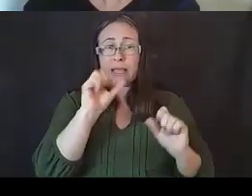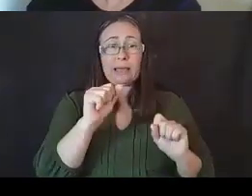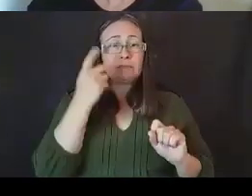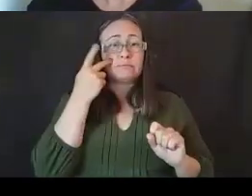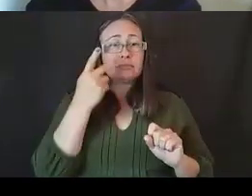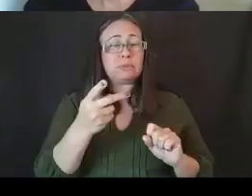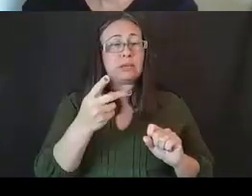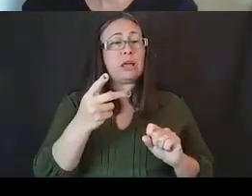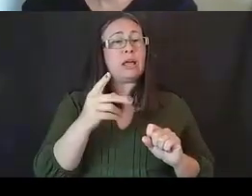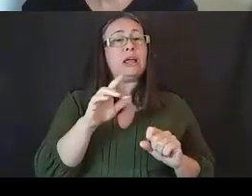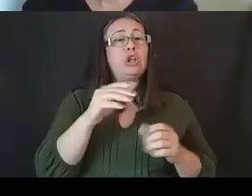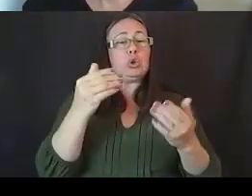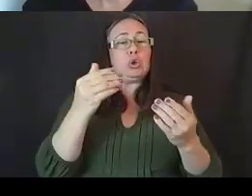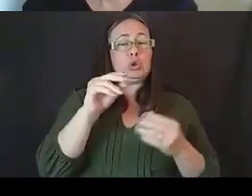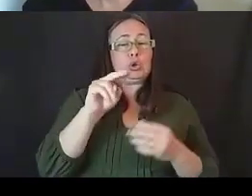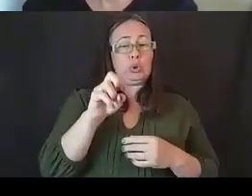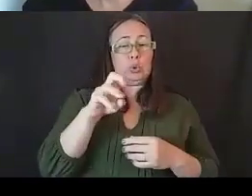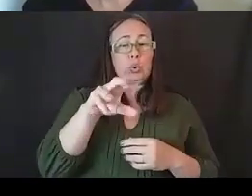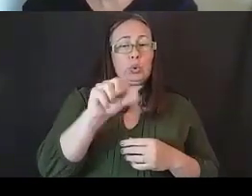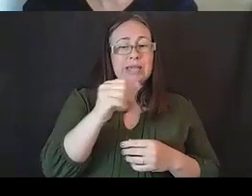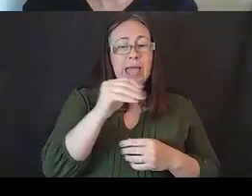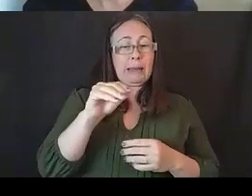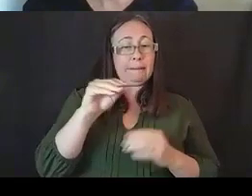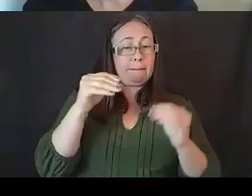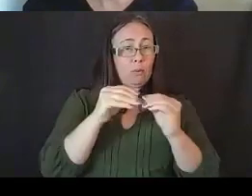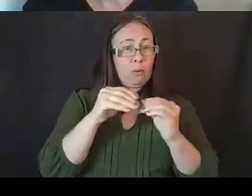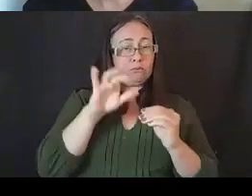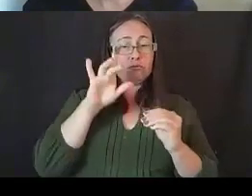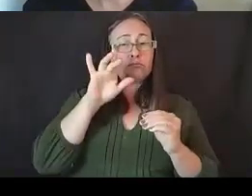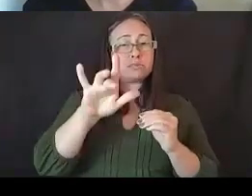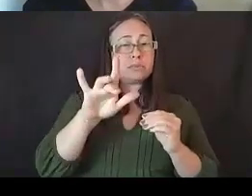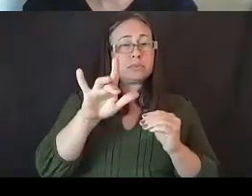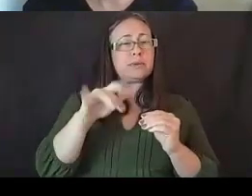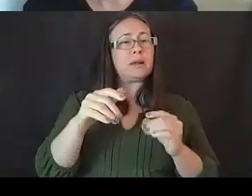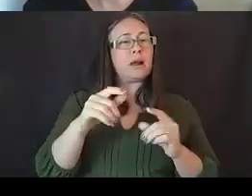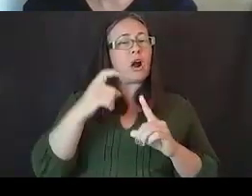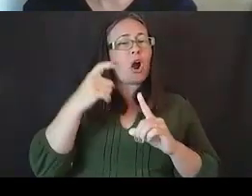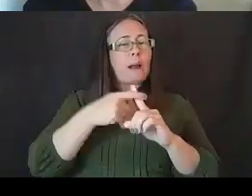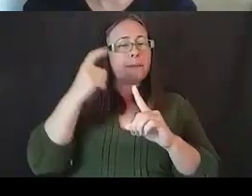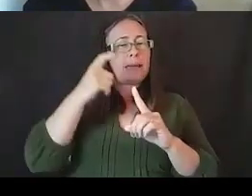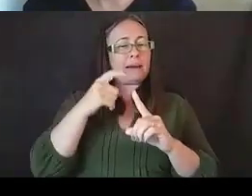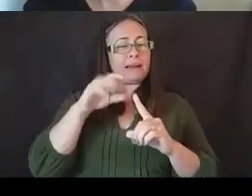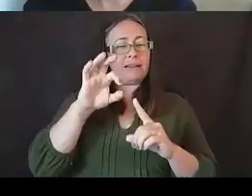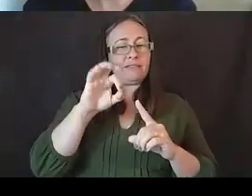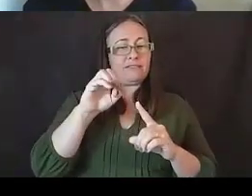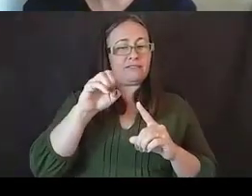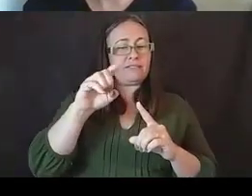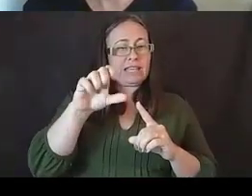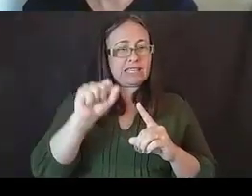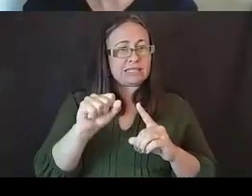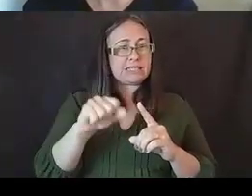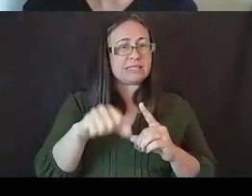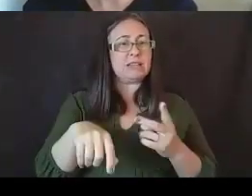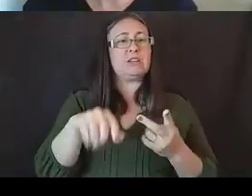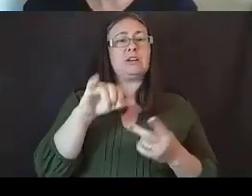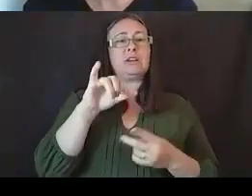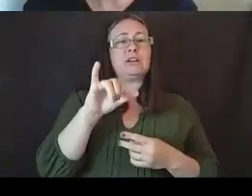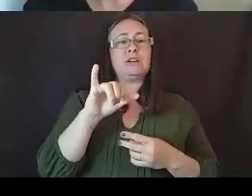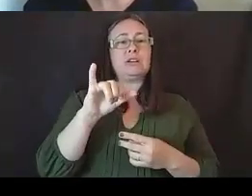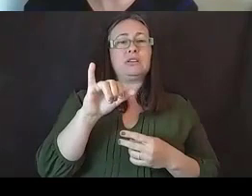and we have some automated feeds that bring this information in. One is AAAS's EurekAlert!, another is Newswise,